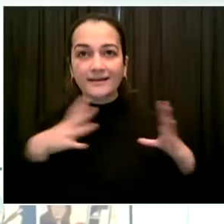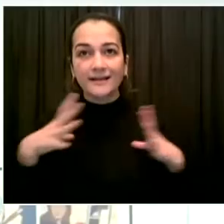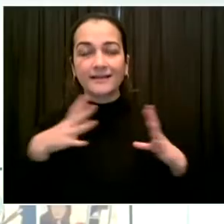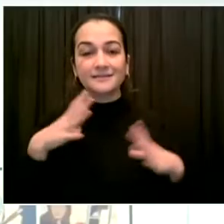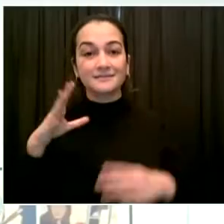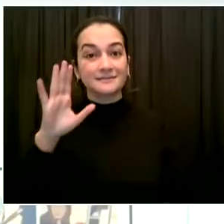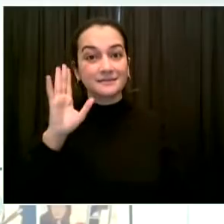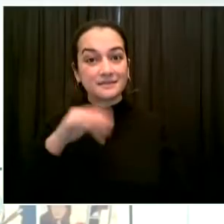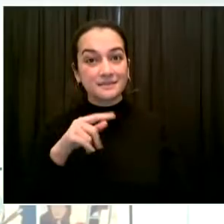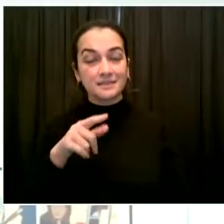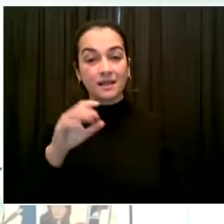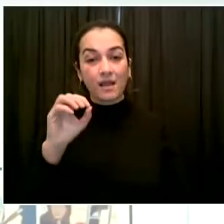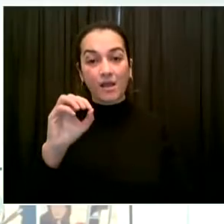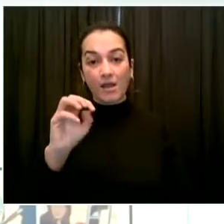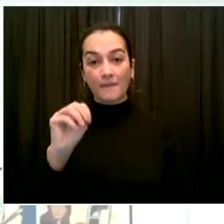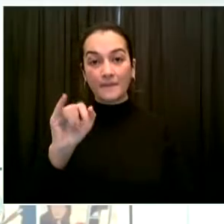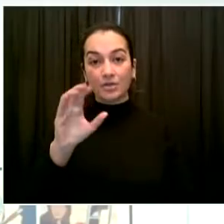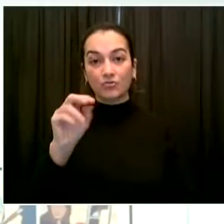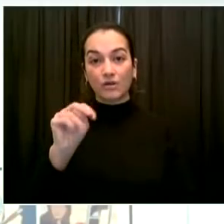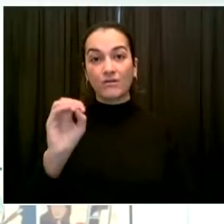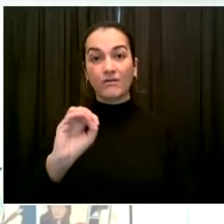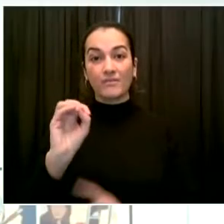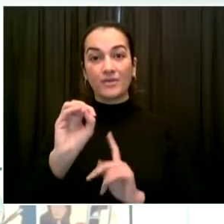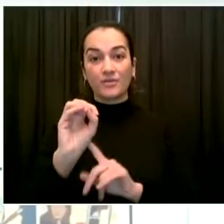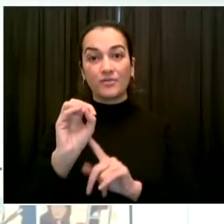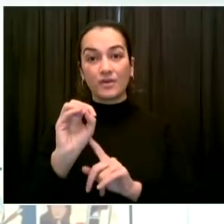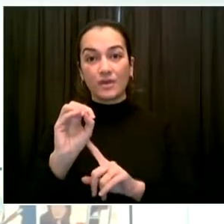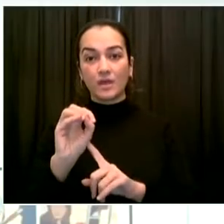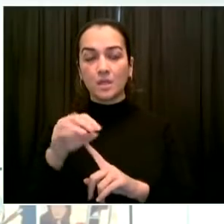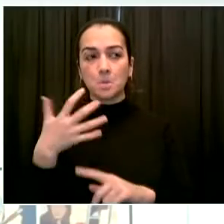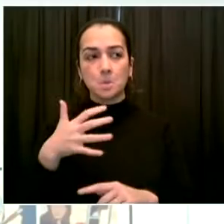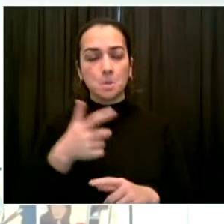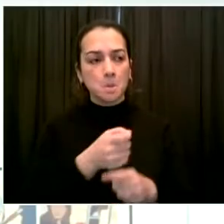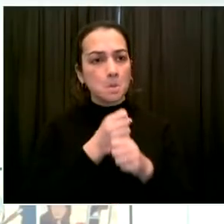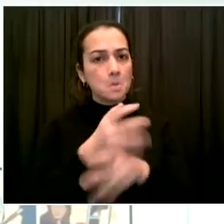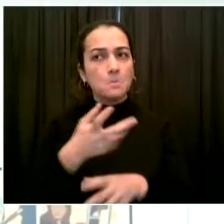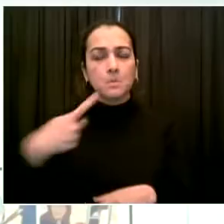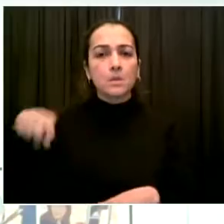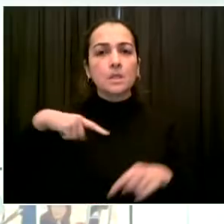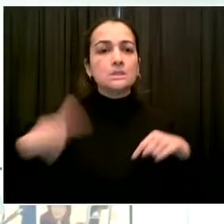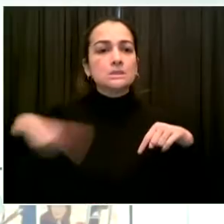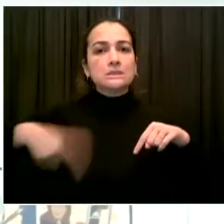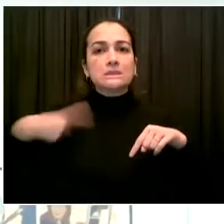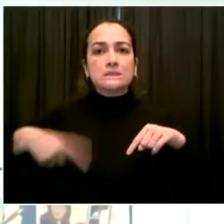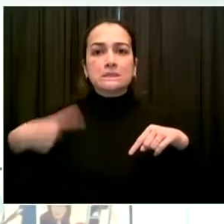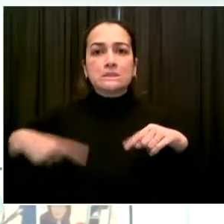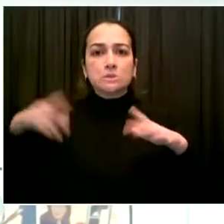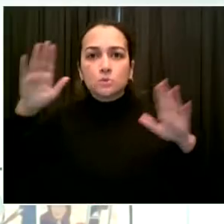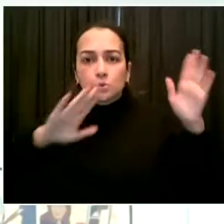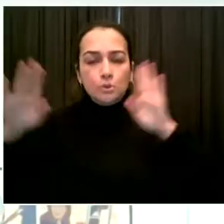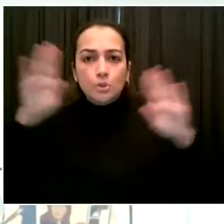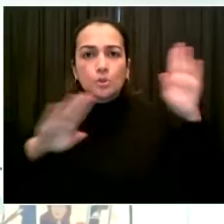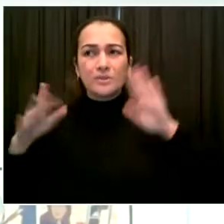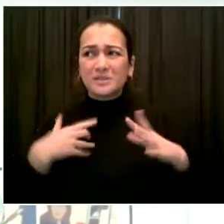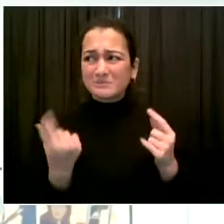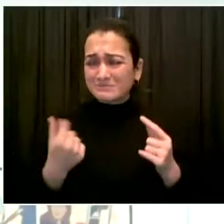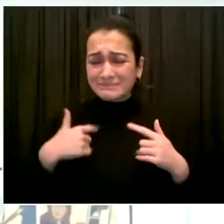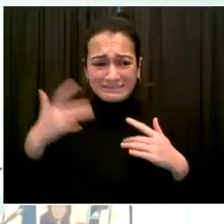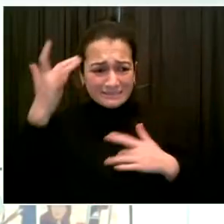AS ALWAYS MR. MAYOR, THANK YOU, SO MUCH. I KNOW HOW MUCH PEOPLE HAVE BEEN LOOKING FORWARD TO THE HOLIDAYS BUT OMICRON HAS CHANGED THE LANDSCAPE AND LEAD TO ANXIETY